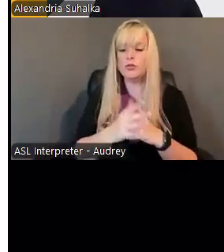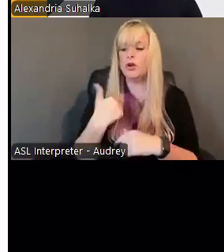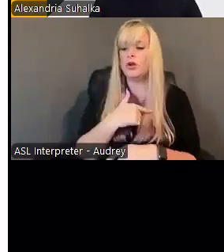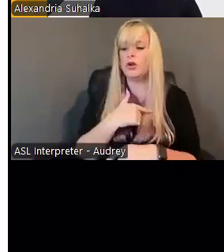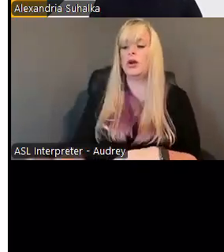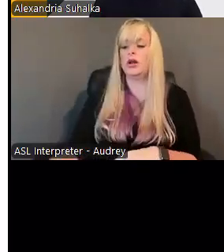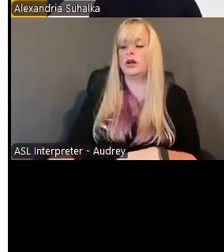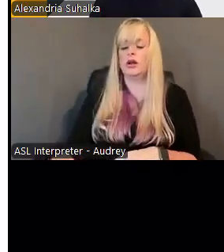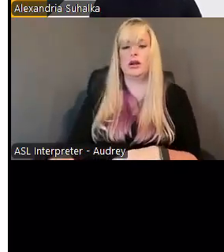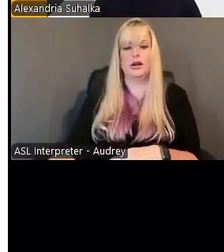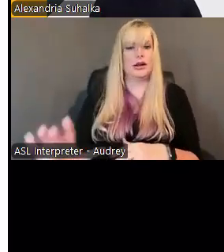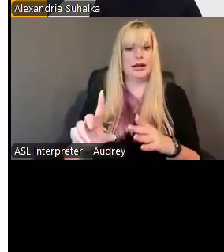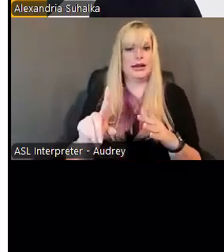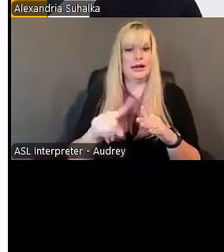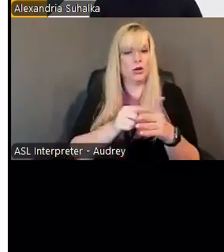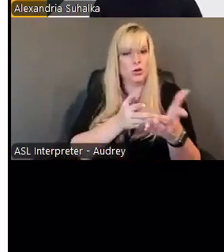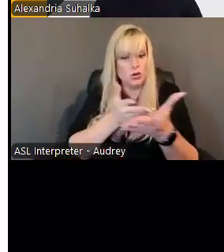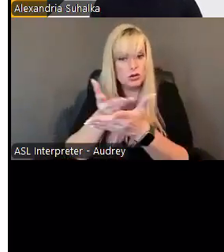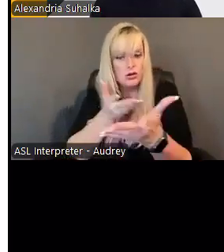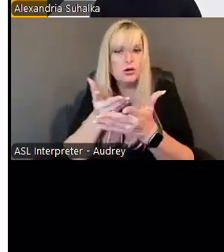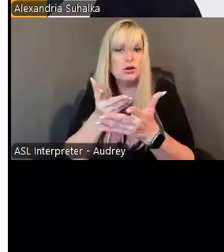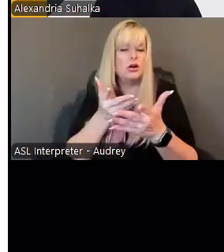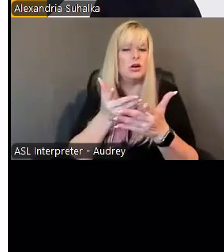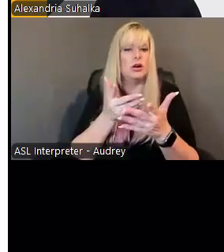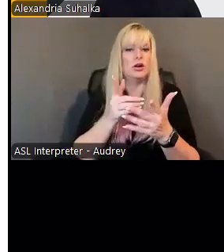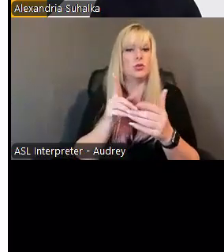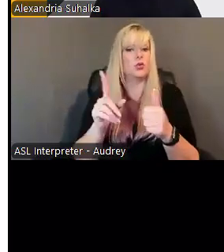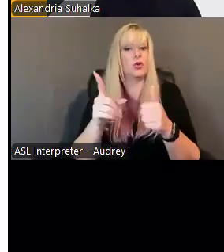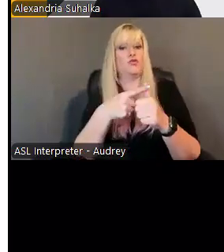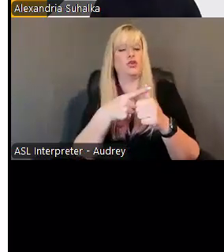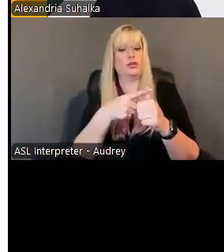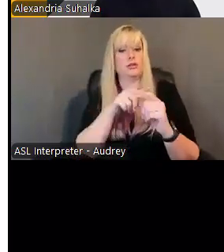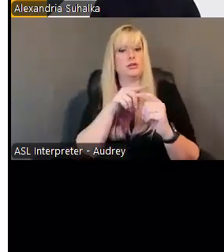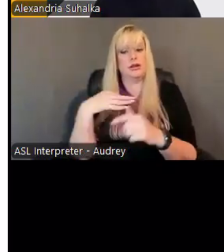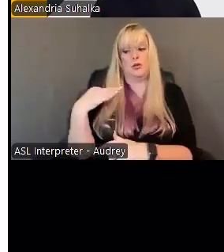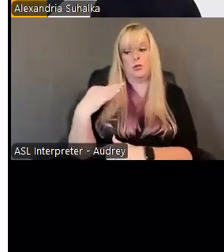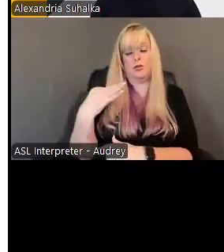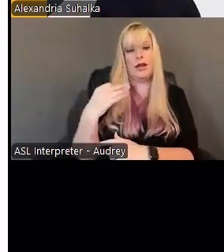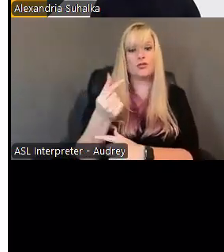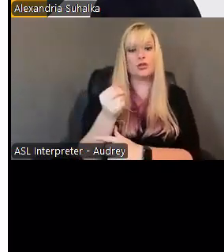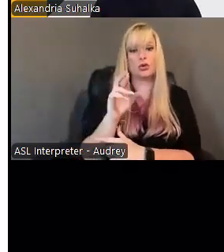get go starting off when we first applied to the grant, getting the feedback and now having regular